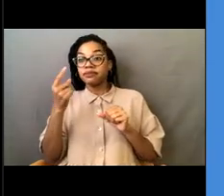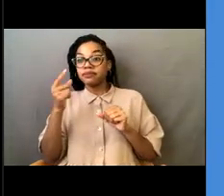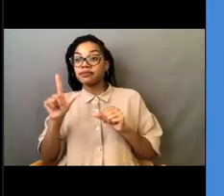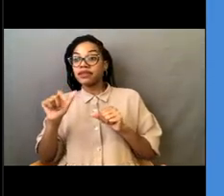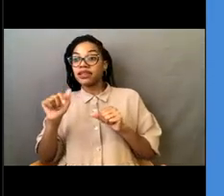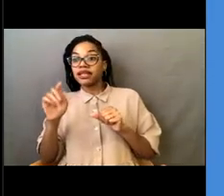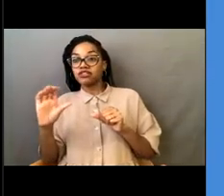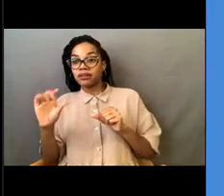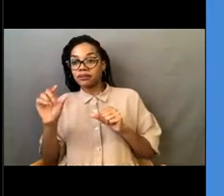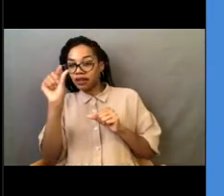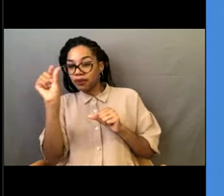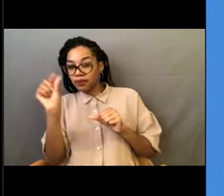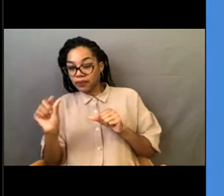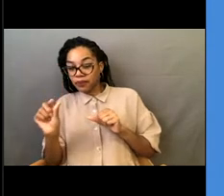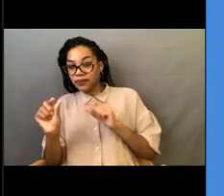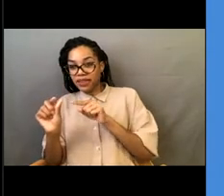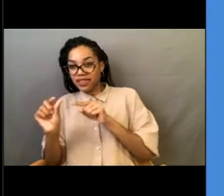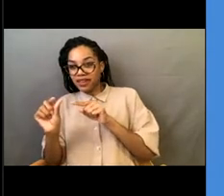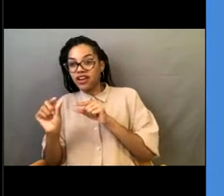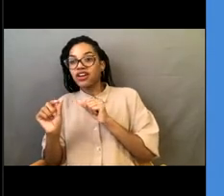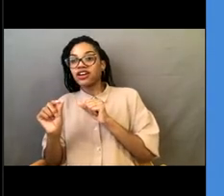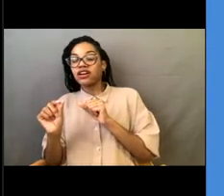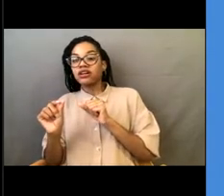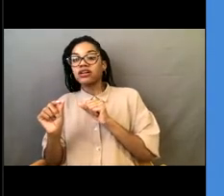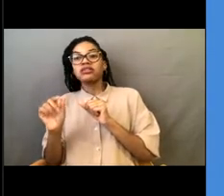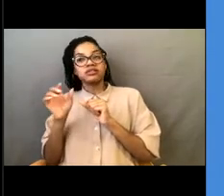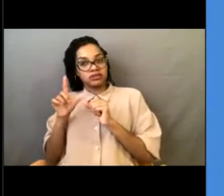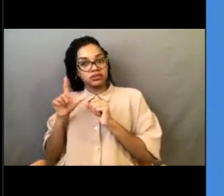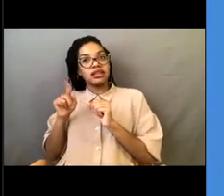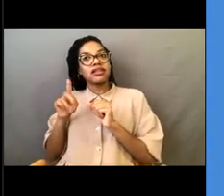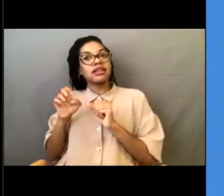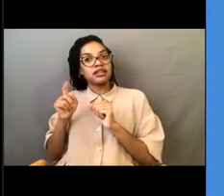and you can find lake trout in the Great Lakes. I think for the sake of the photo,